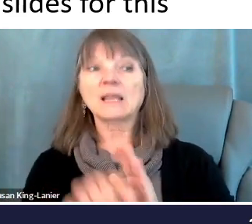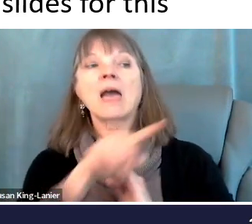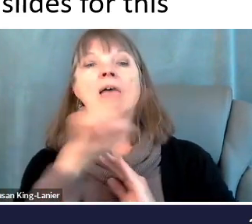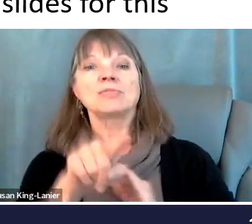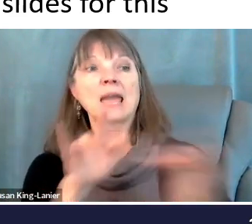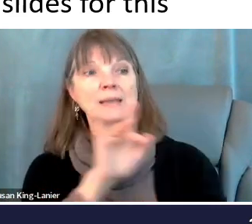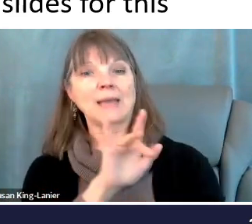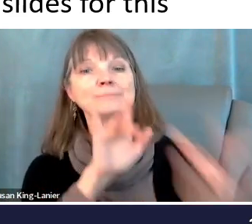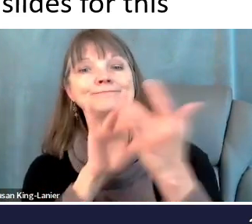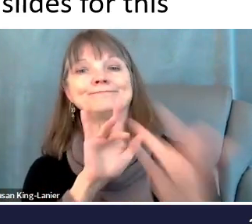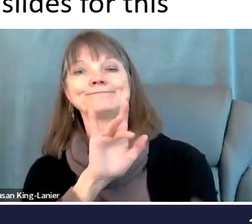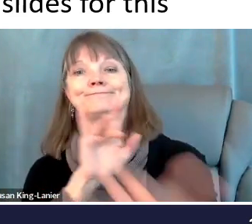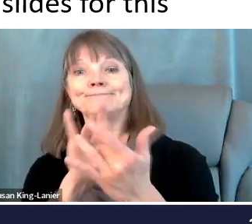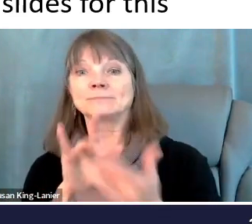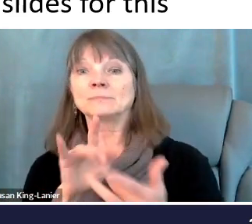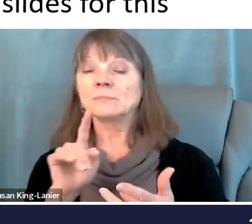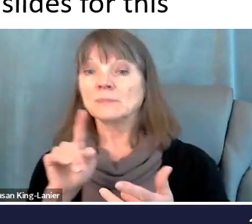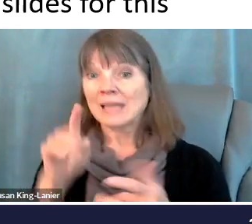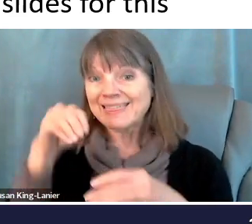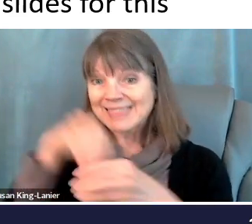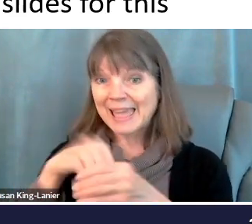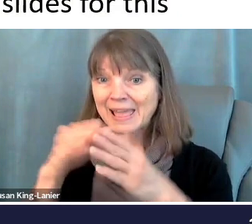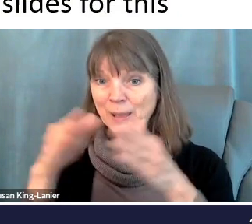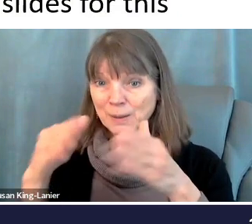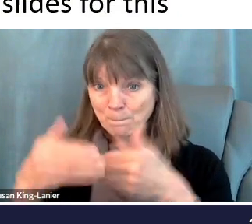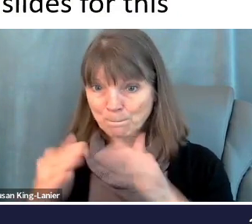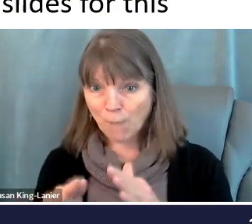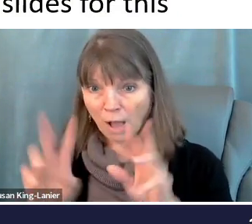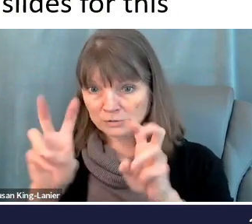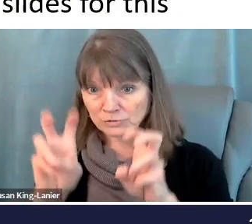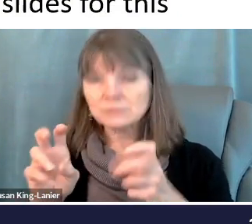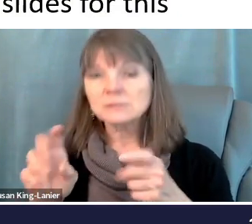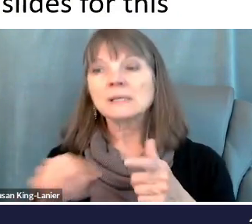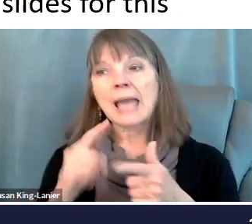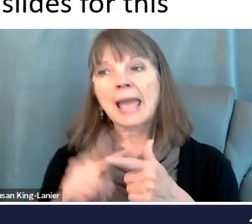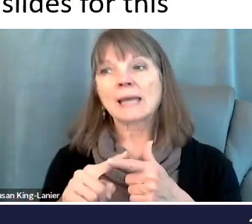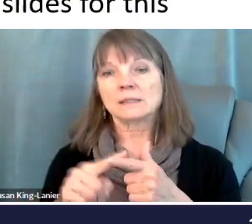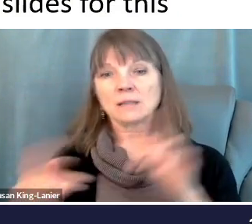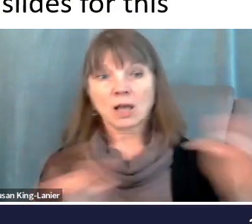And they can also reach out through the inbox. And if they're looking for specific resources,